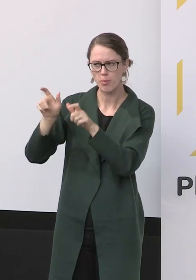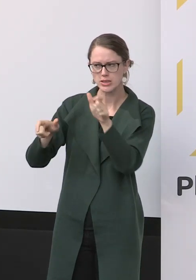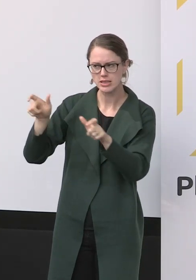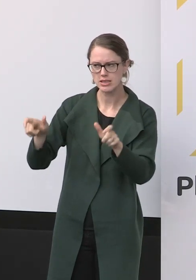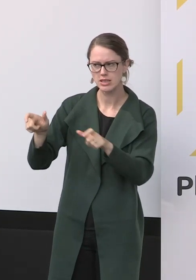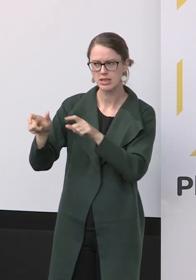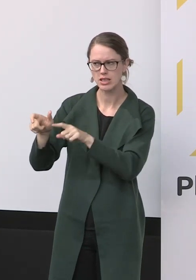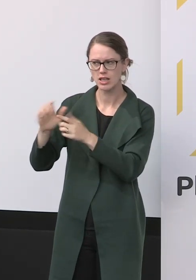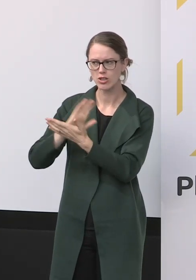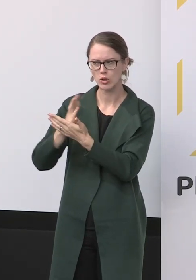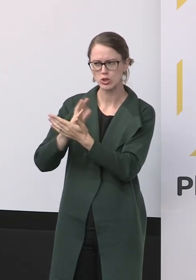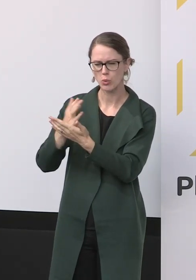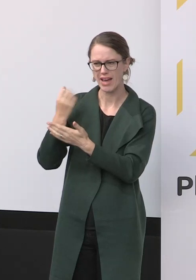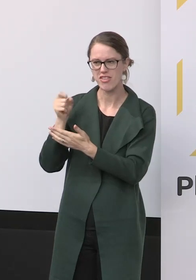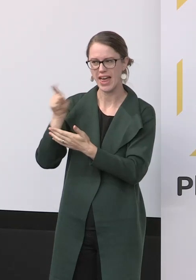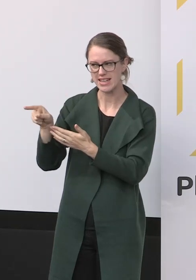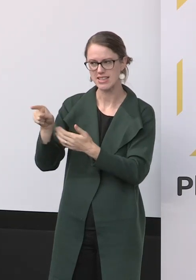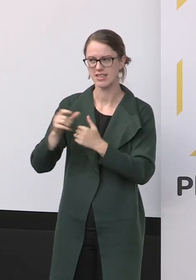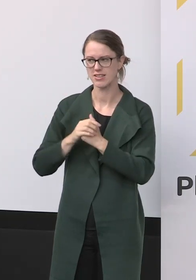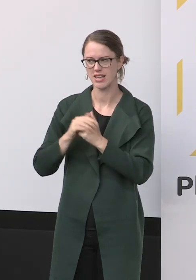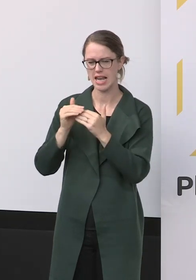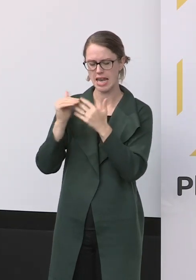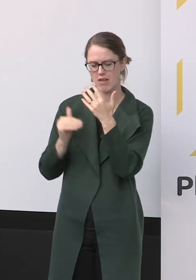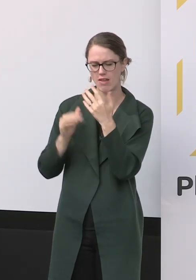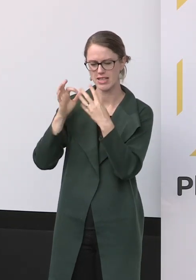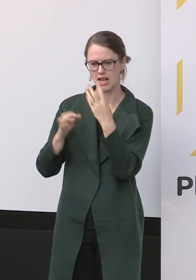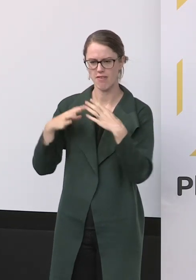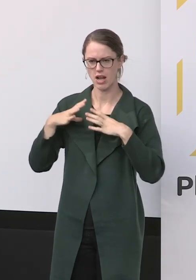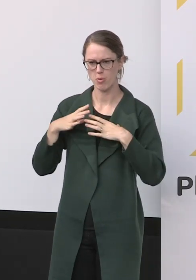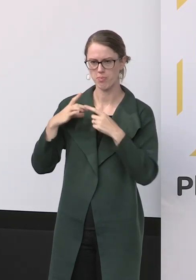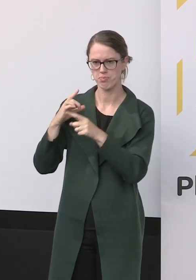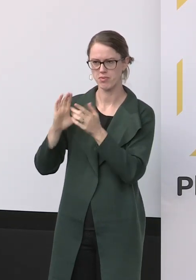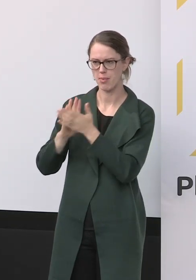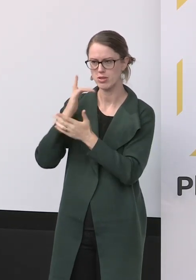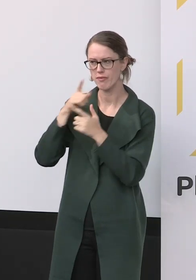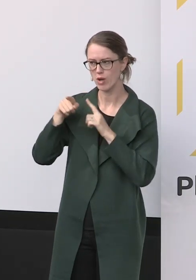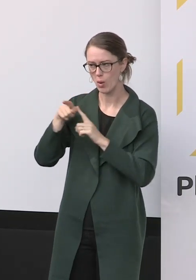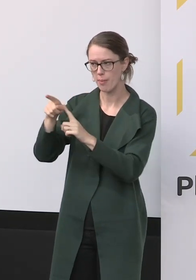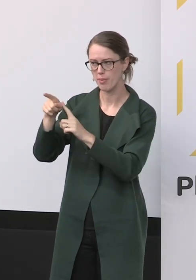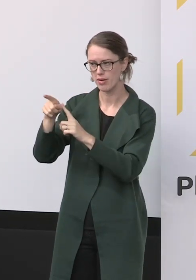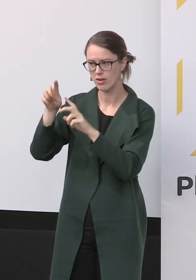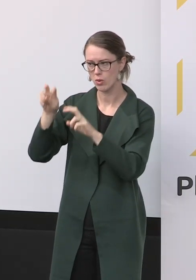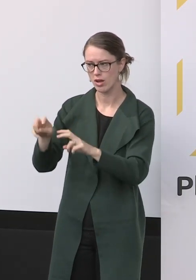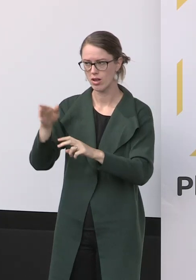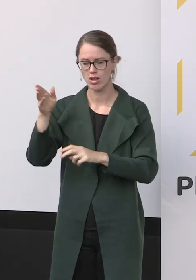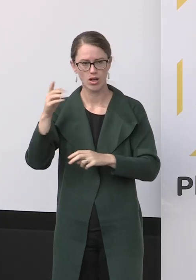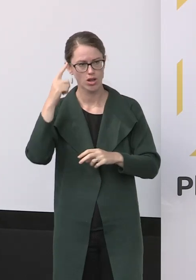So I'm not sure if you were looking for detailed data on every healthcare worker. I'm not sure we would have that